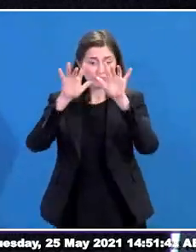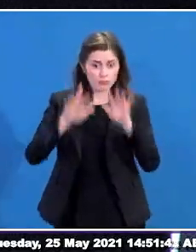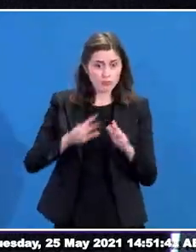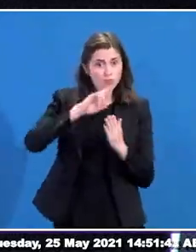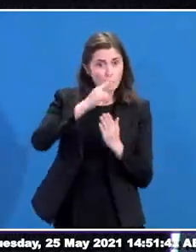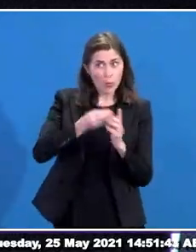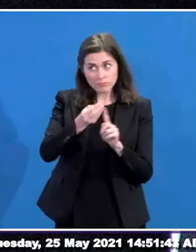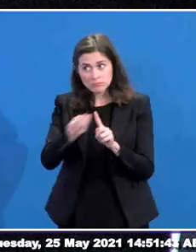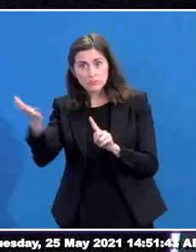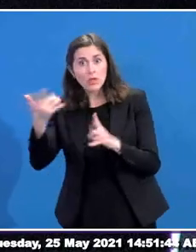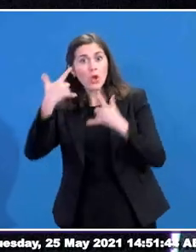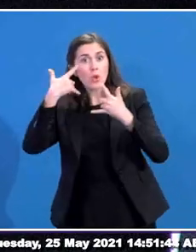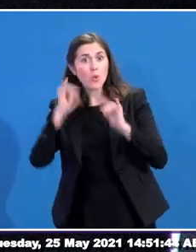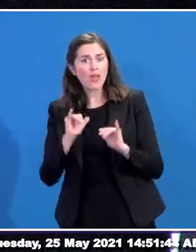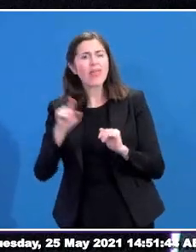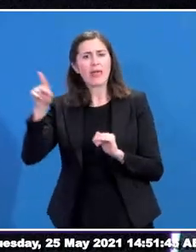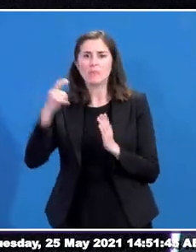like it to be in draft form.